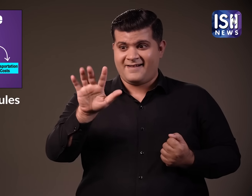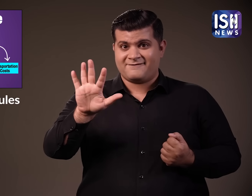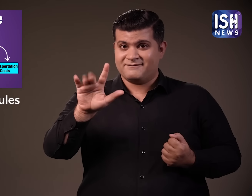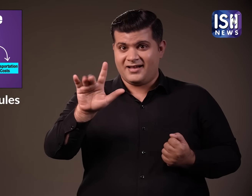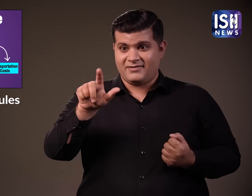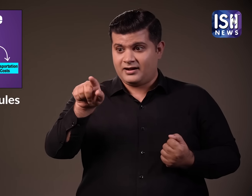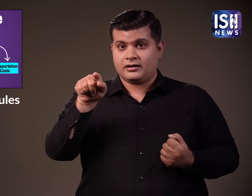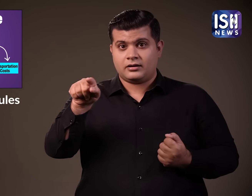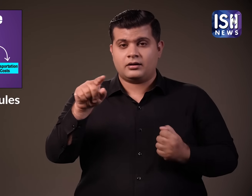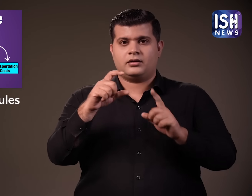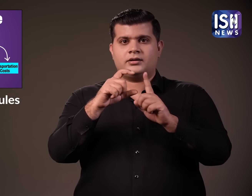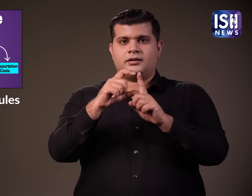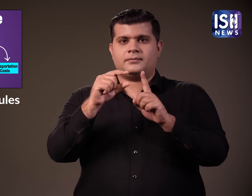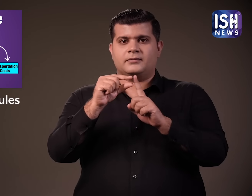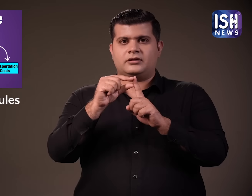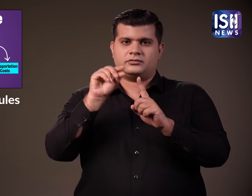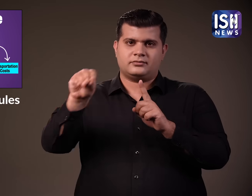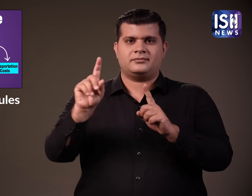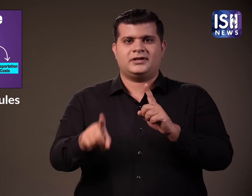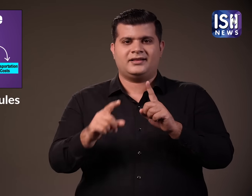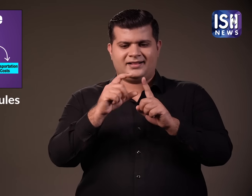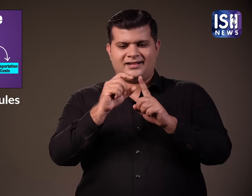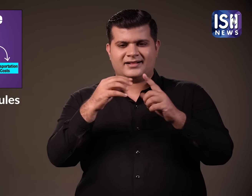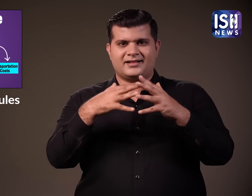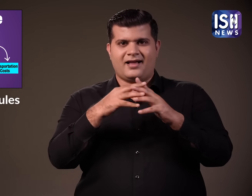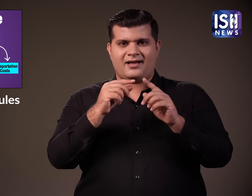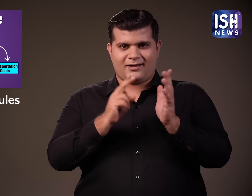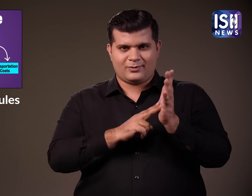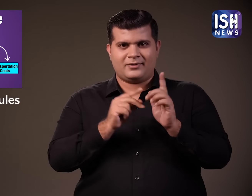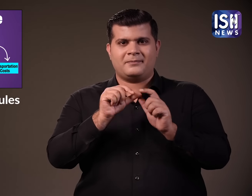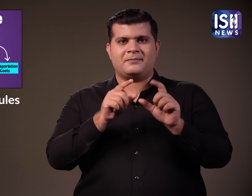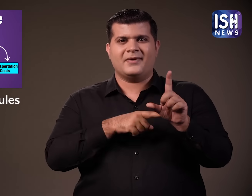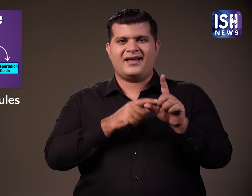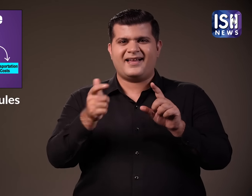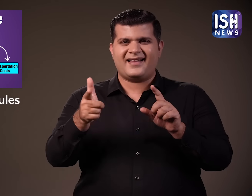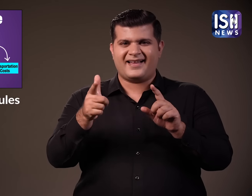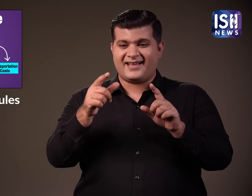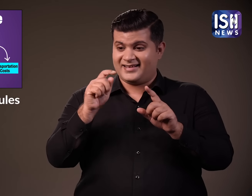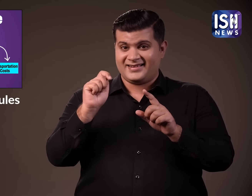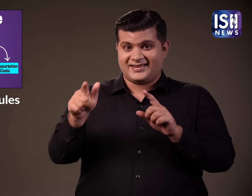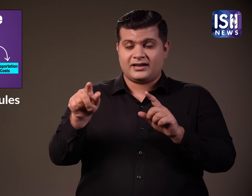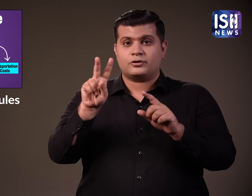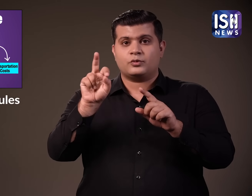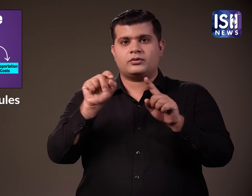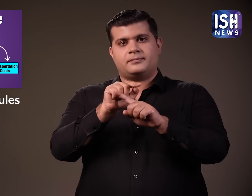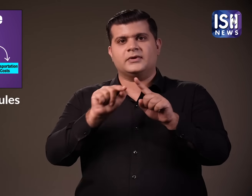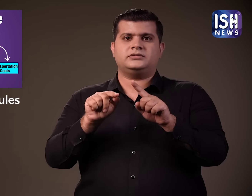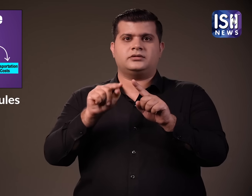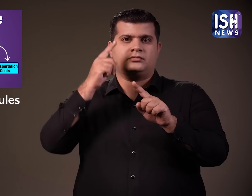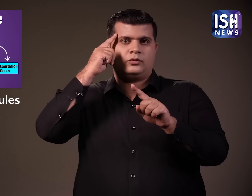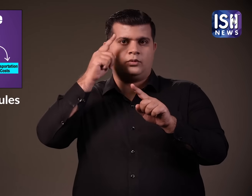Out of ₹5 lakh, pay 20% as down payment.